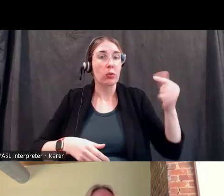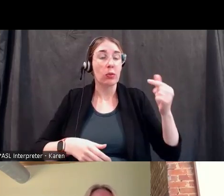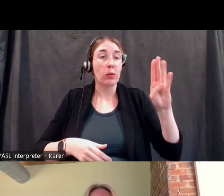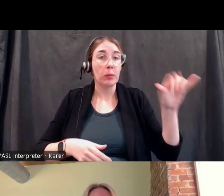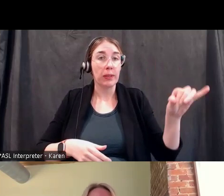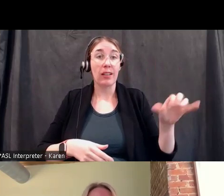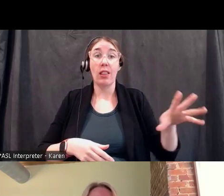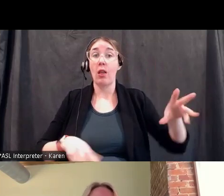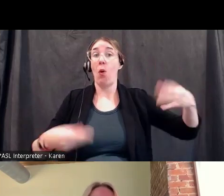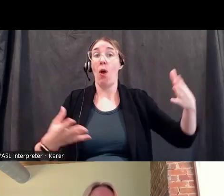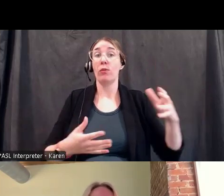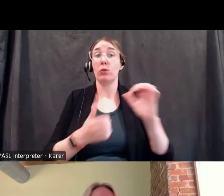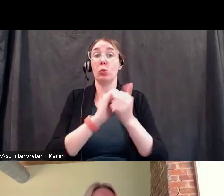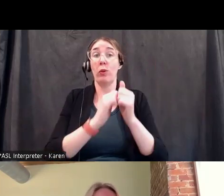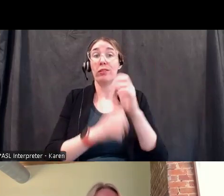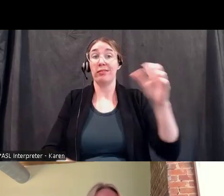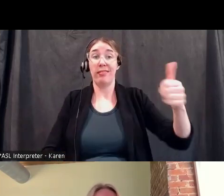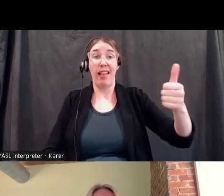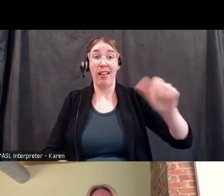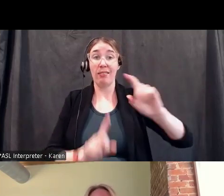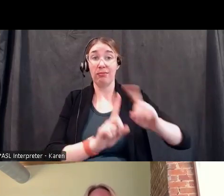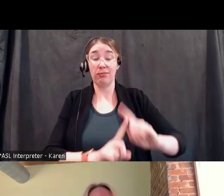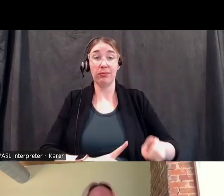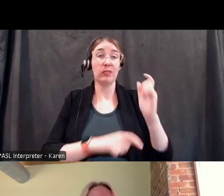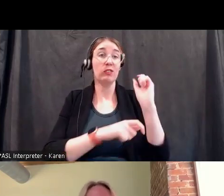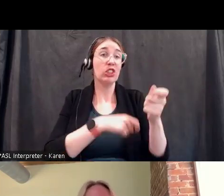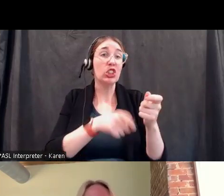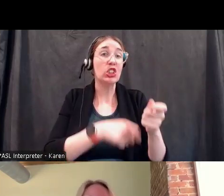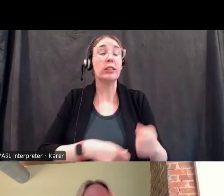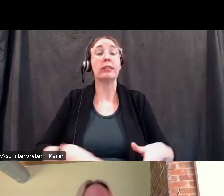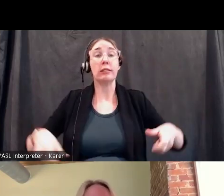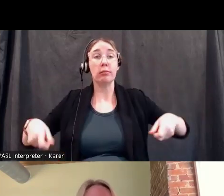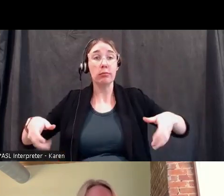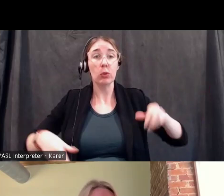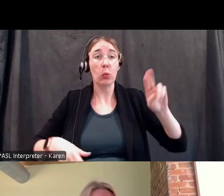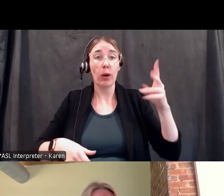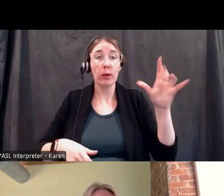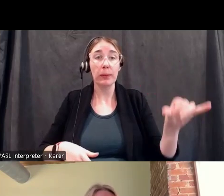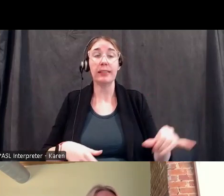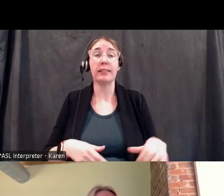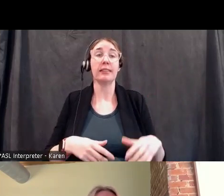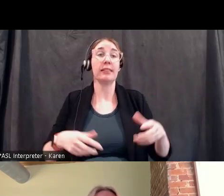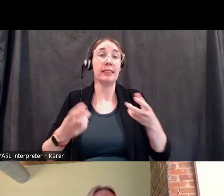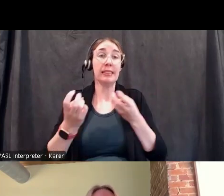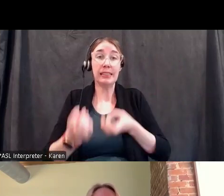to wheelchair rugby, they've got a fishing team, they've got a skiing team which is super cool.